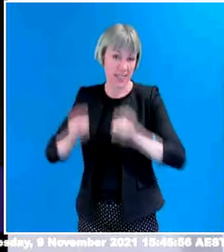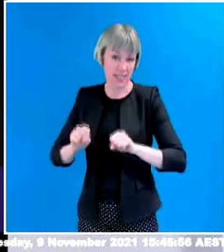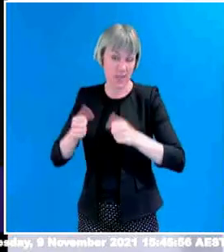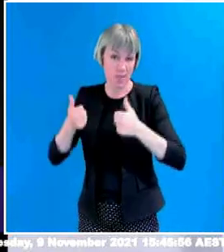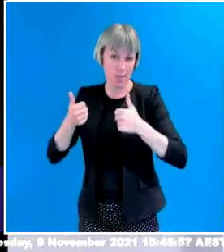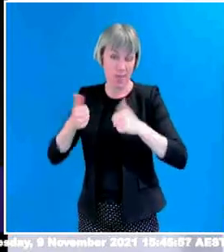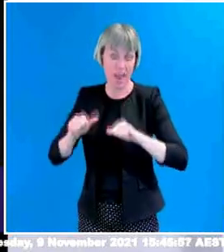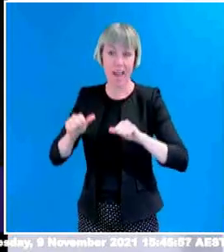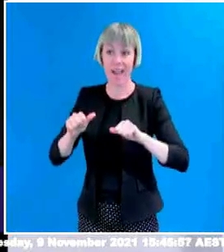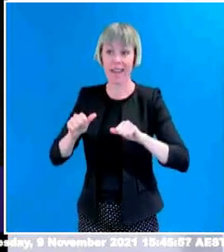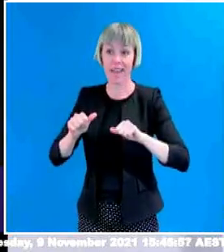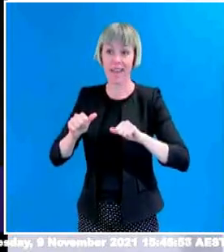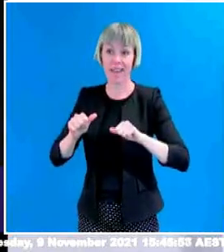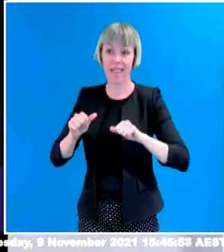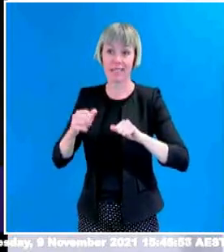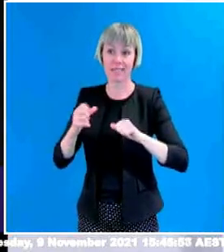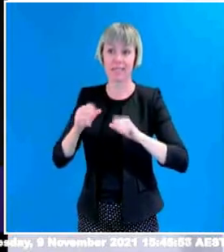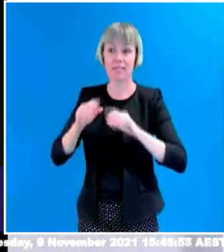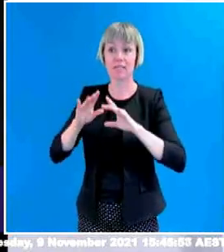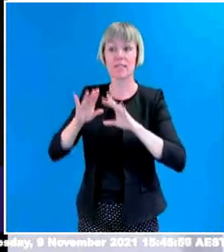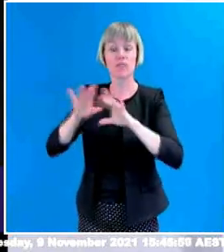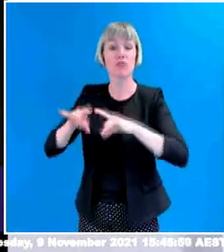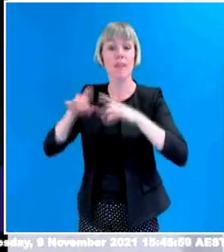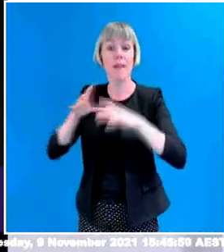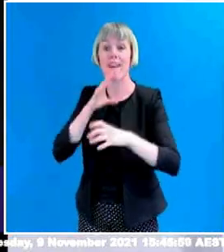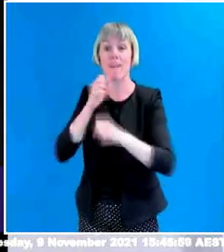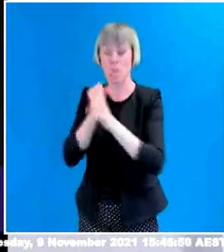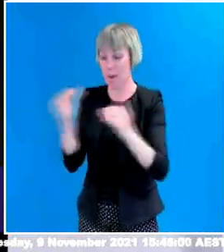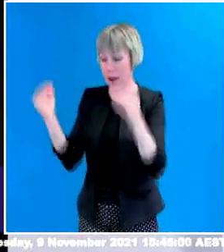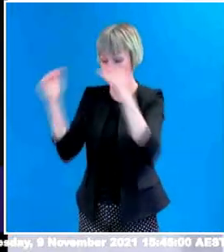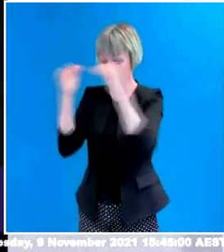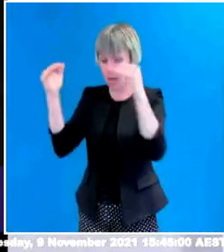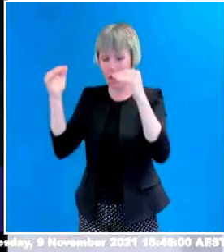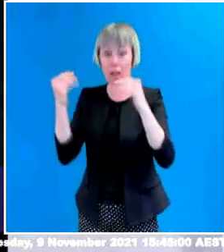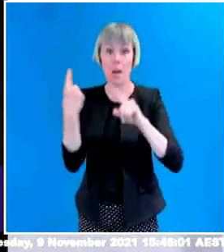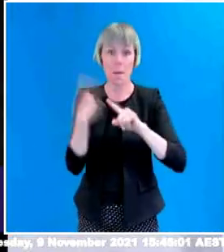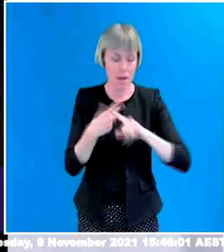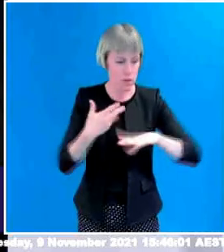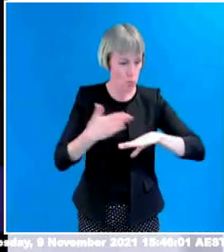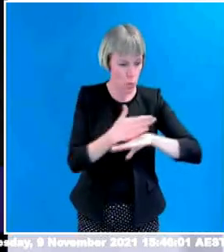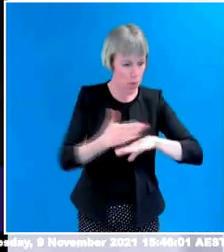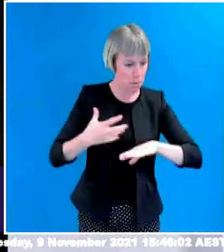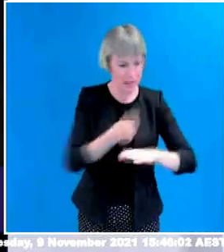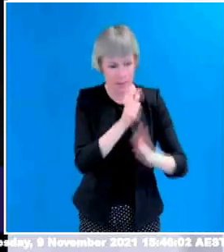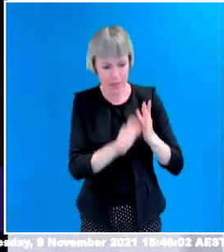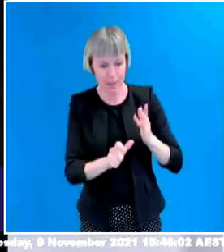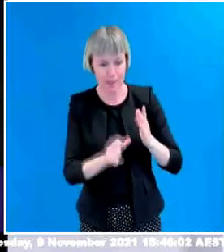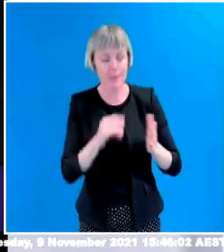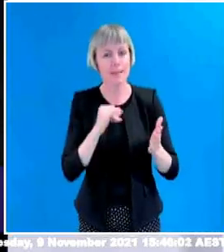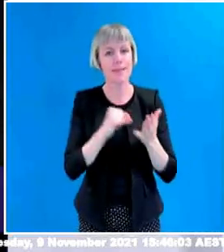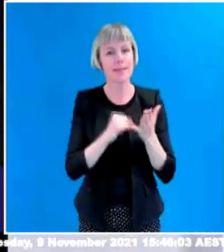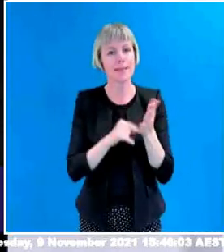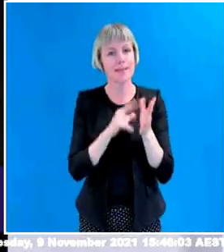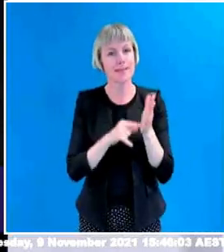national, state and territory level and to bring together all of the work at a